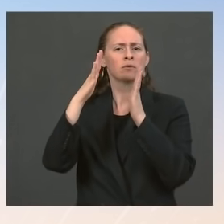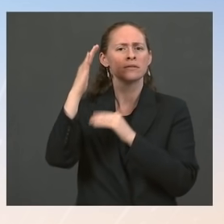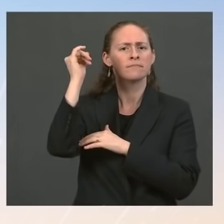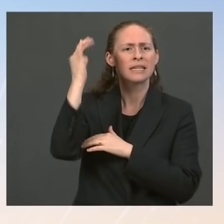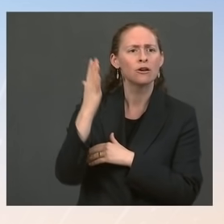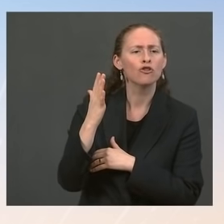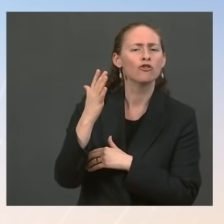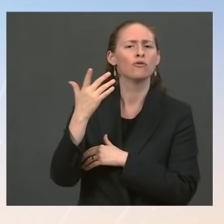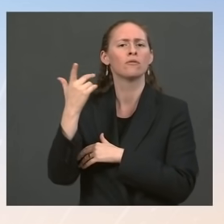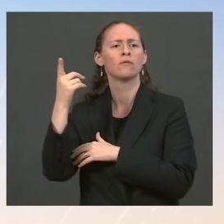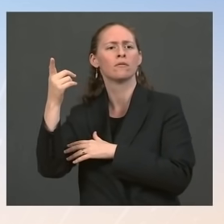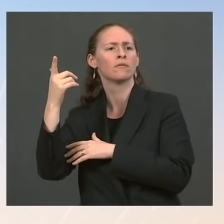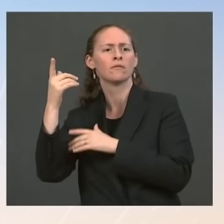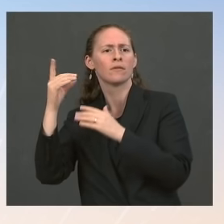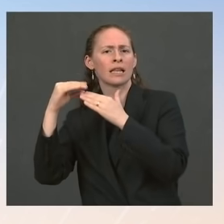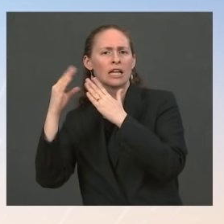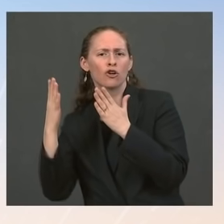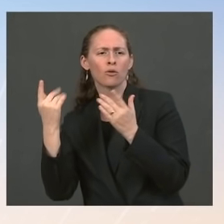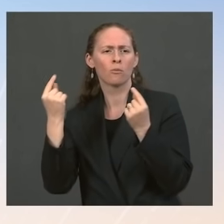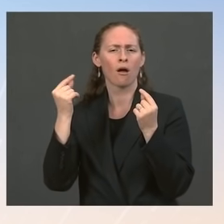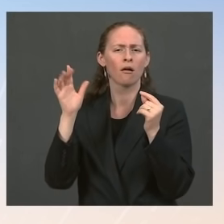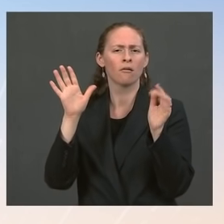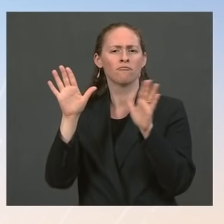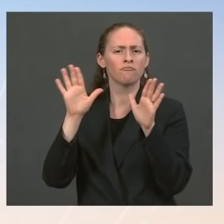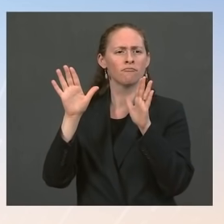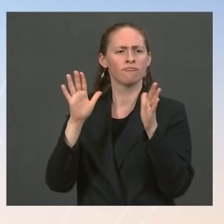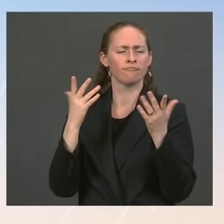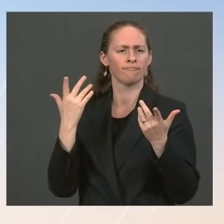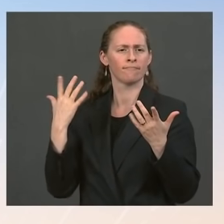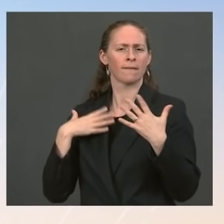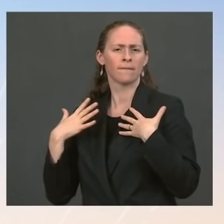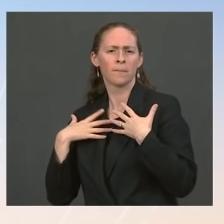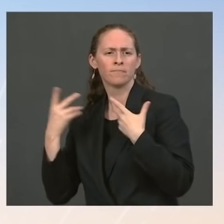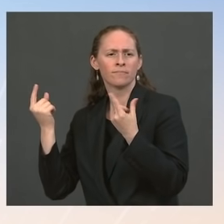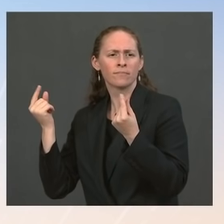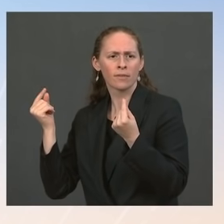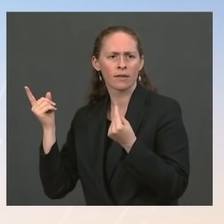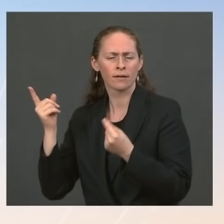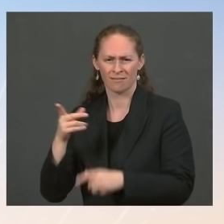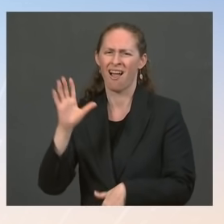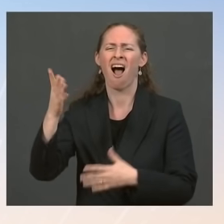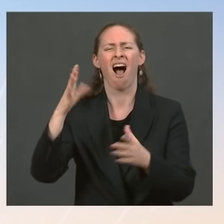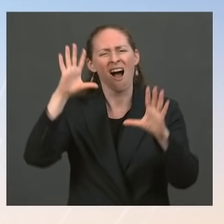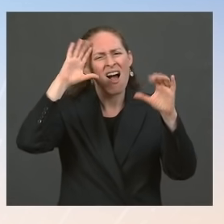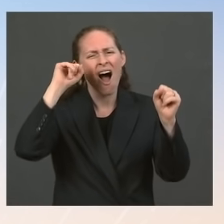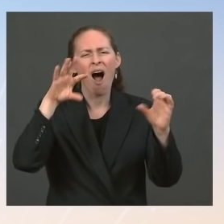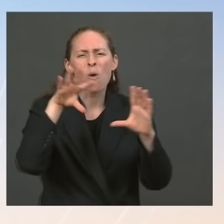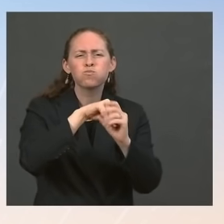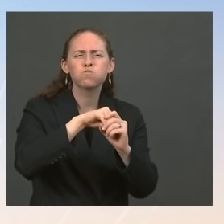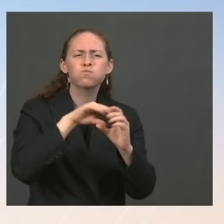How do you view the President's role right now? Ms. Psaki: I would say the President is deeply engaged. I know we've read out some of the calls and meetings he's had.